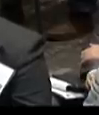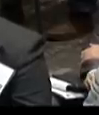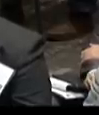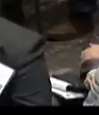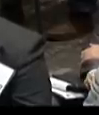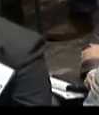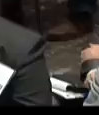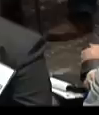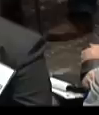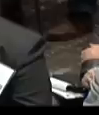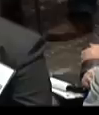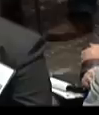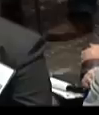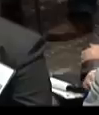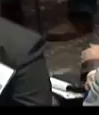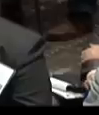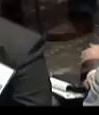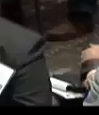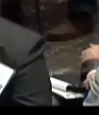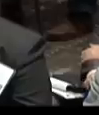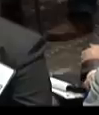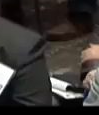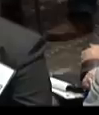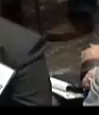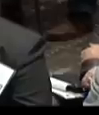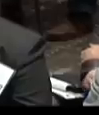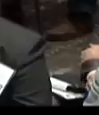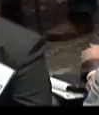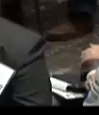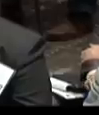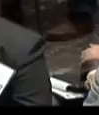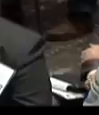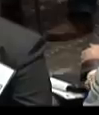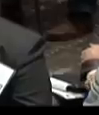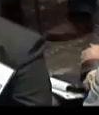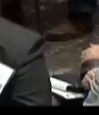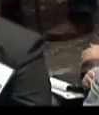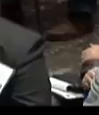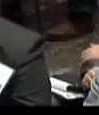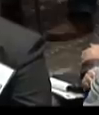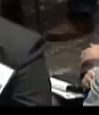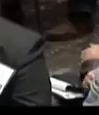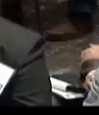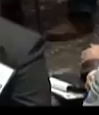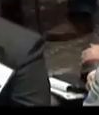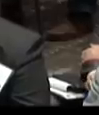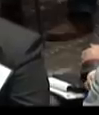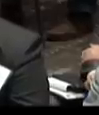SUPPLY CHAIN PARTNERSHIP, WHAT IS INVOLVED IN THAT IF MORE THAN